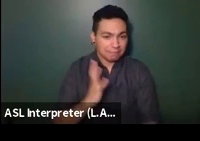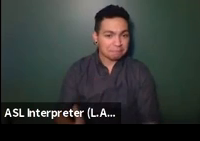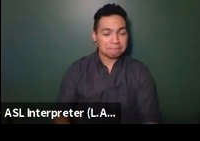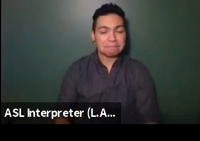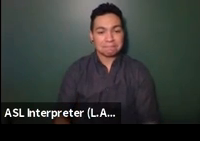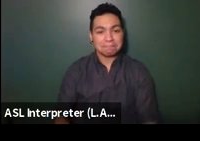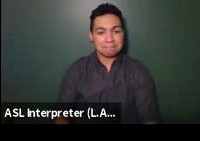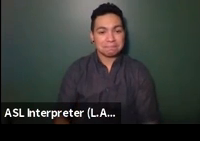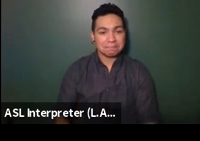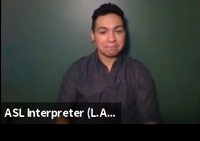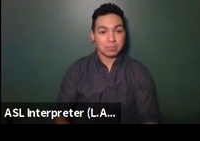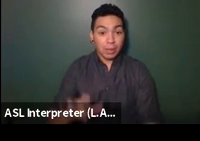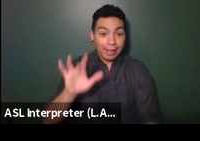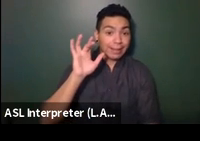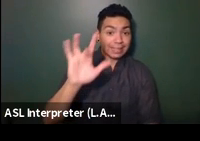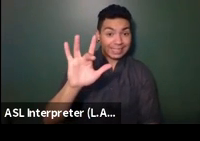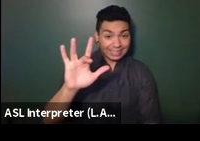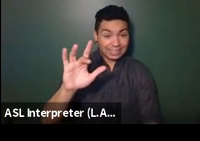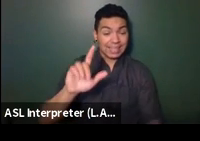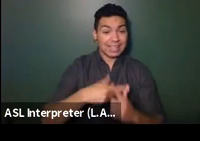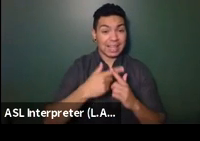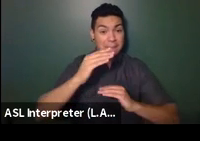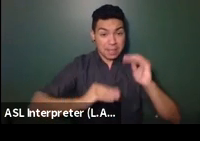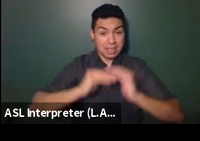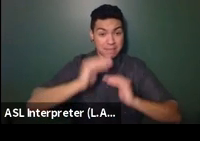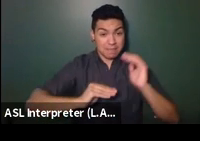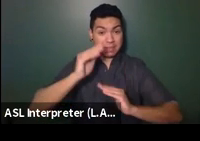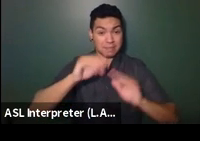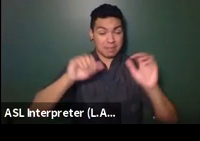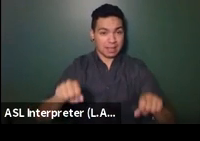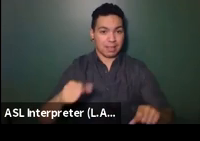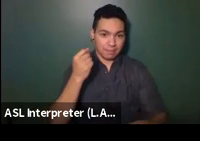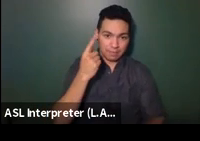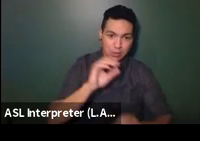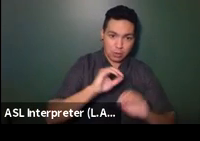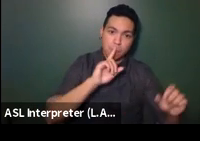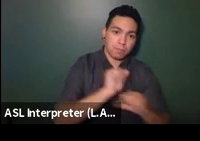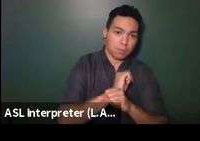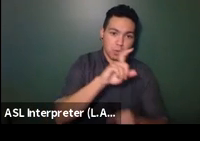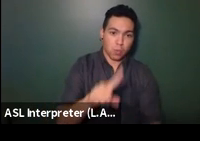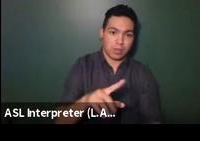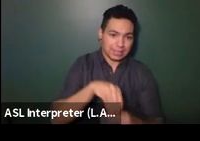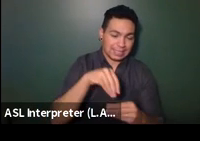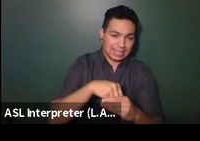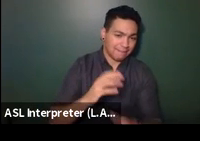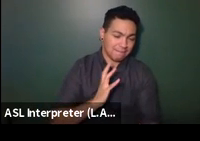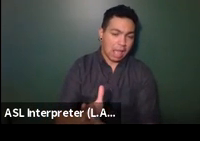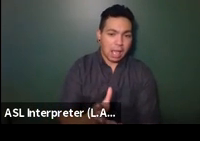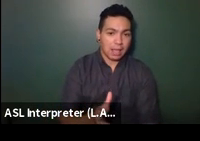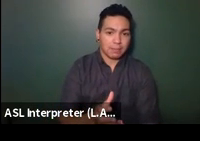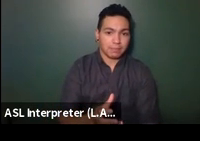ESD 189 - Amy Colburn: So I clicked it and I could build the question. So right now, there's no actual questions in here, but that's okay. So, oh, it's not even gonna let me